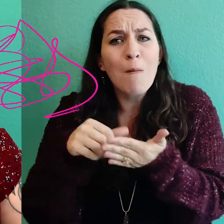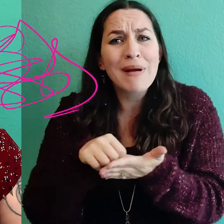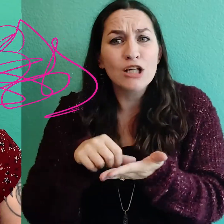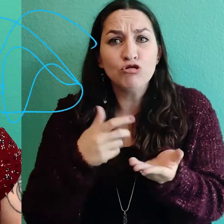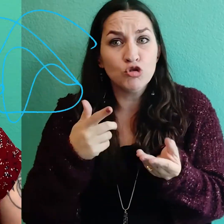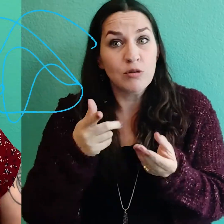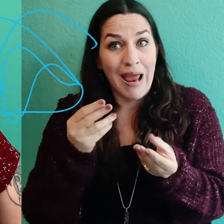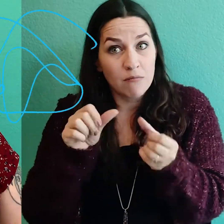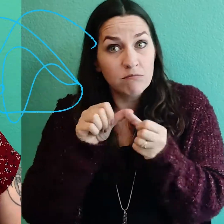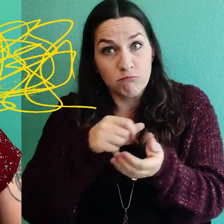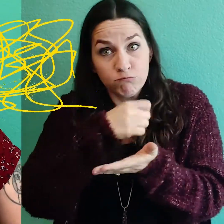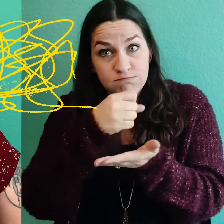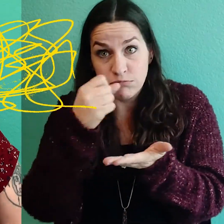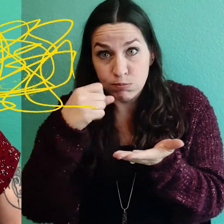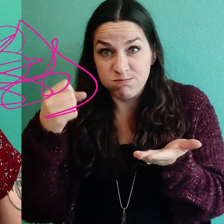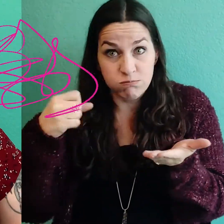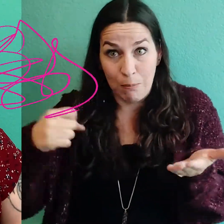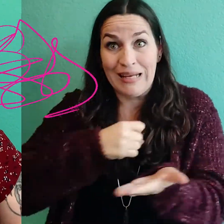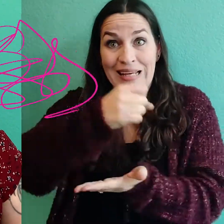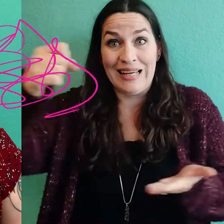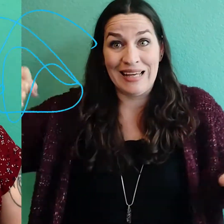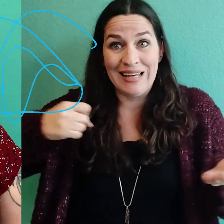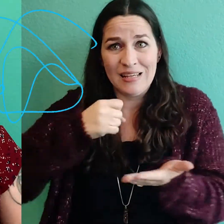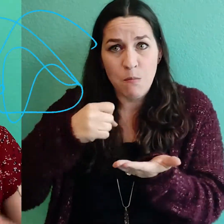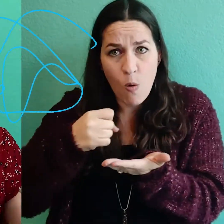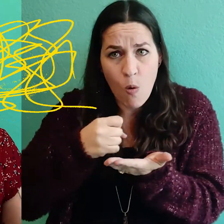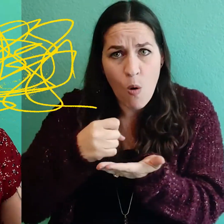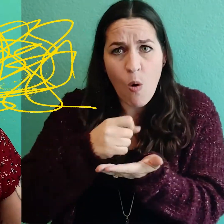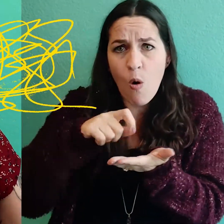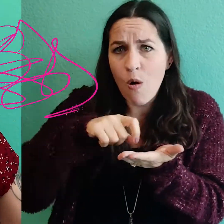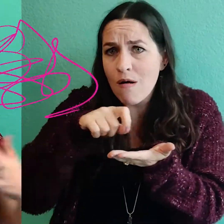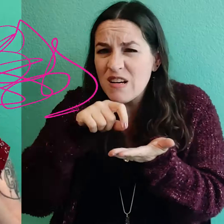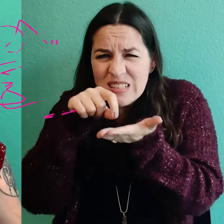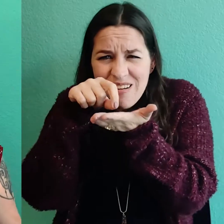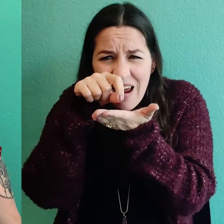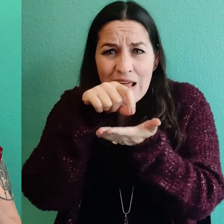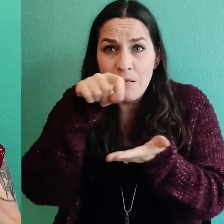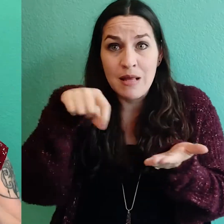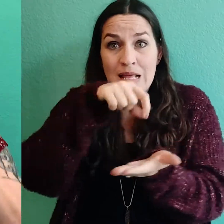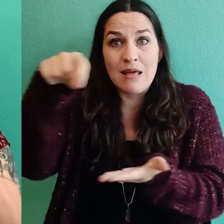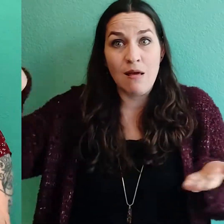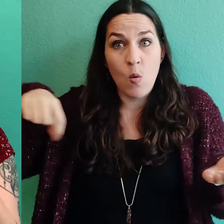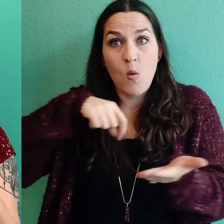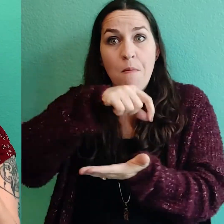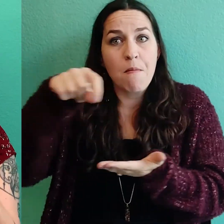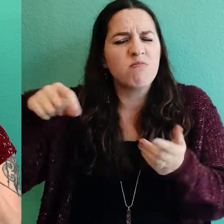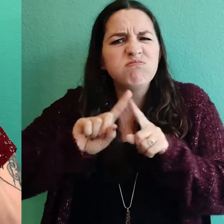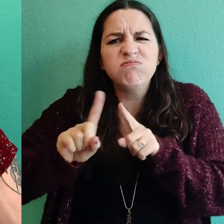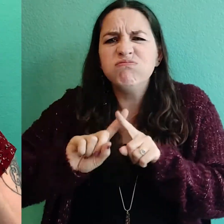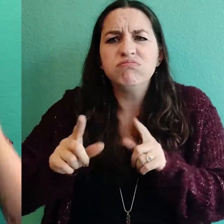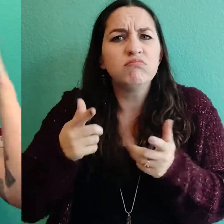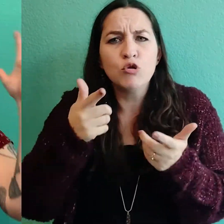page. Scribbles, scribble, scribble, scribble, scribble, scribble big, scribble small, scribble tiny scribbles in big loops.